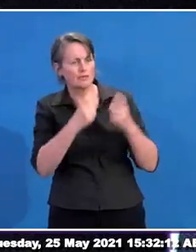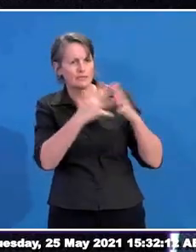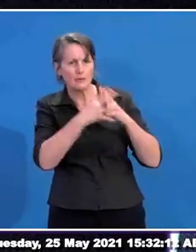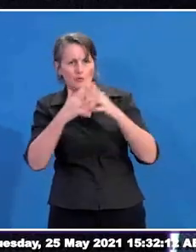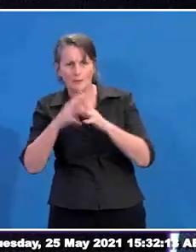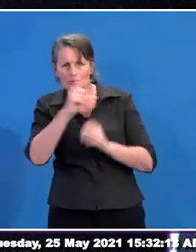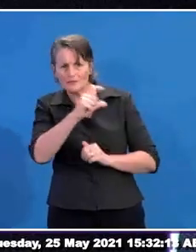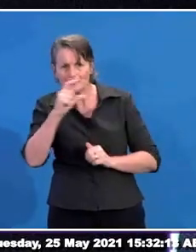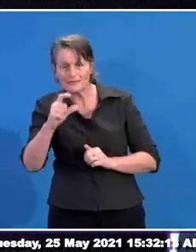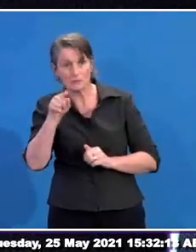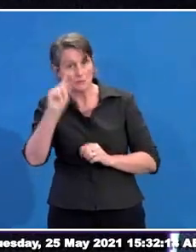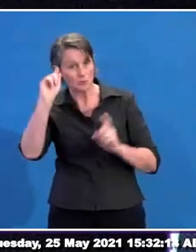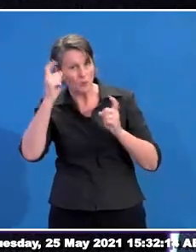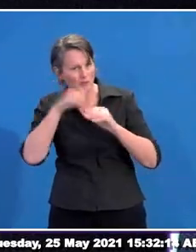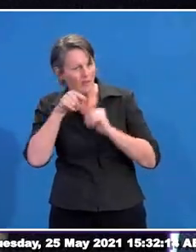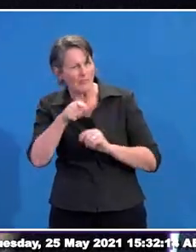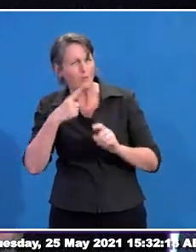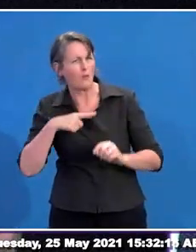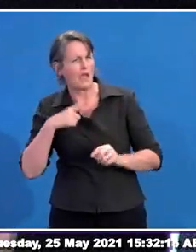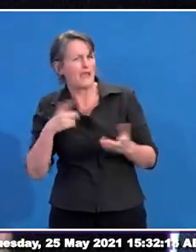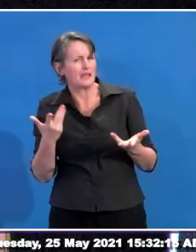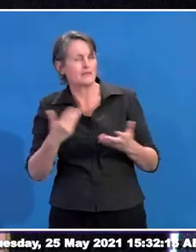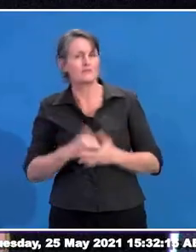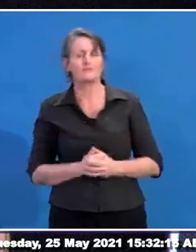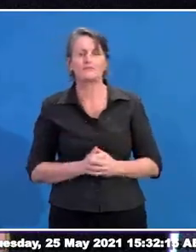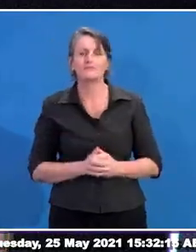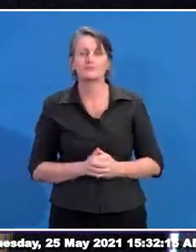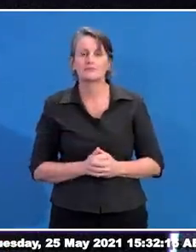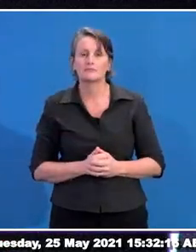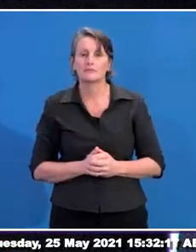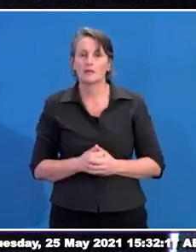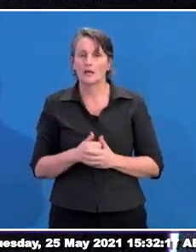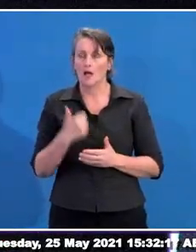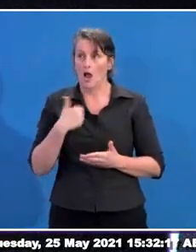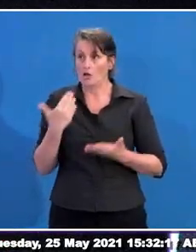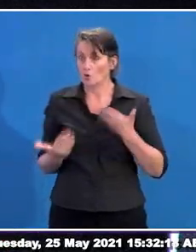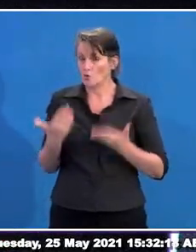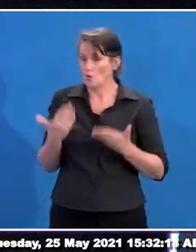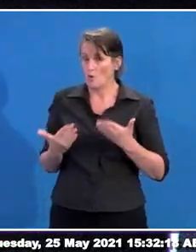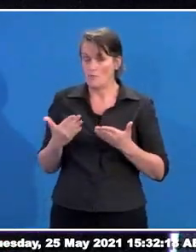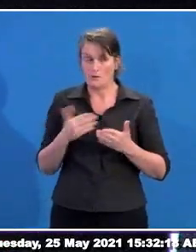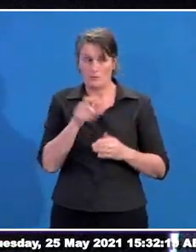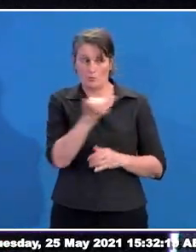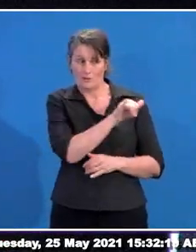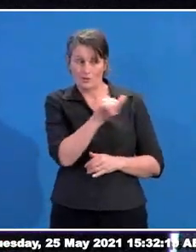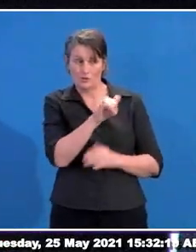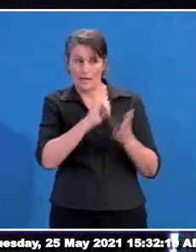you any concern about that? Because I'm not sure if it was SP1 or SP2 but in one of the